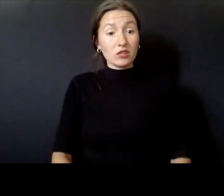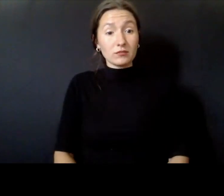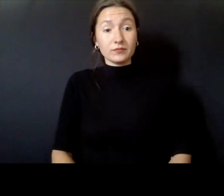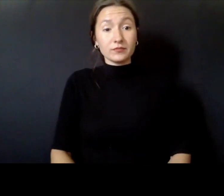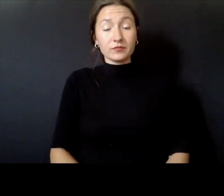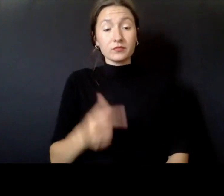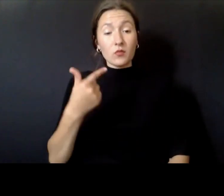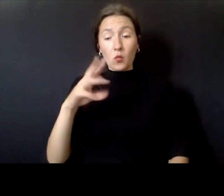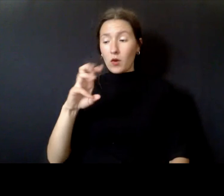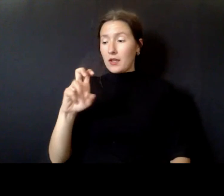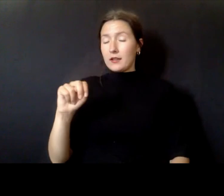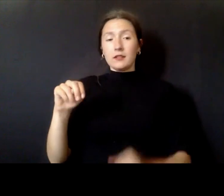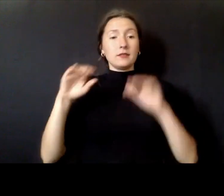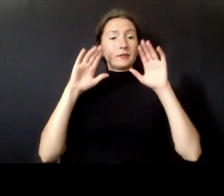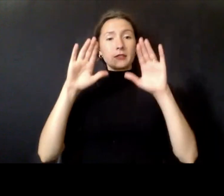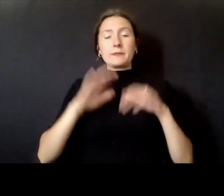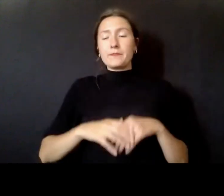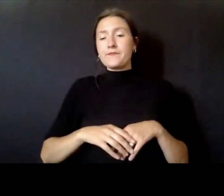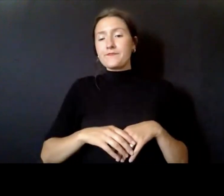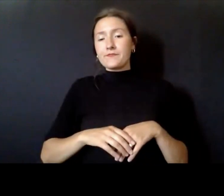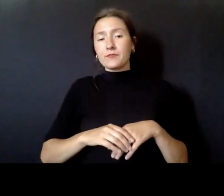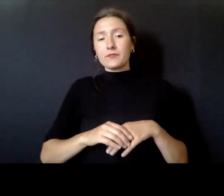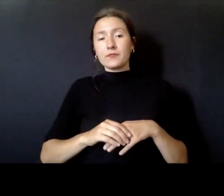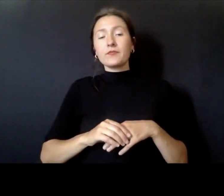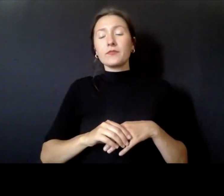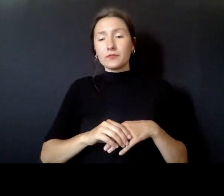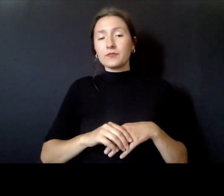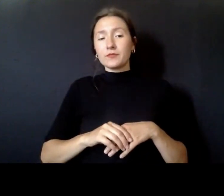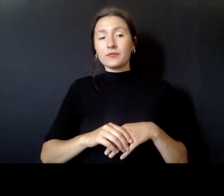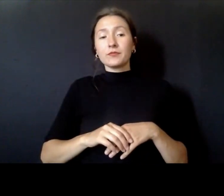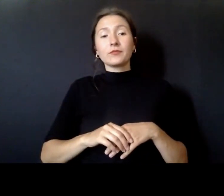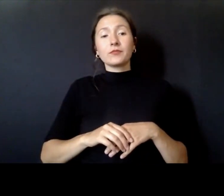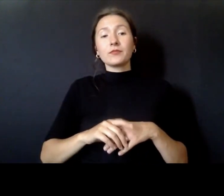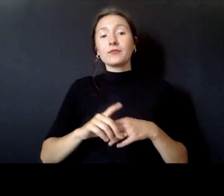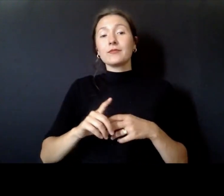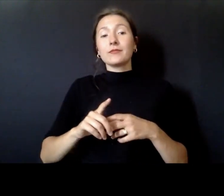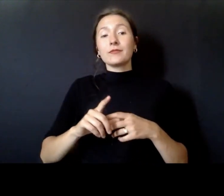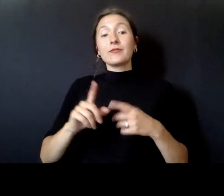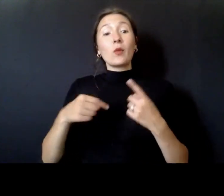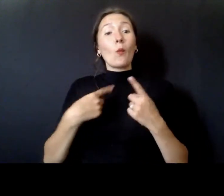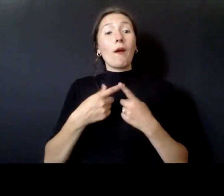i found that it was like the heavens opened up and i said oh my gosh this is great i don't know why